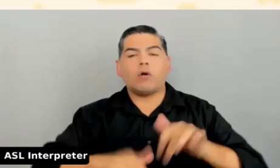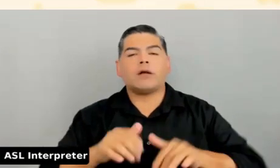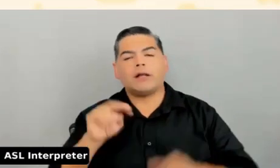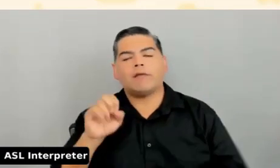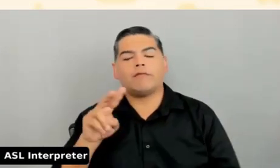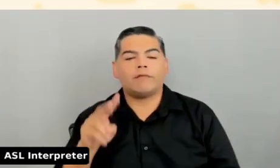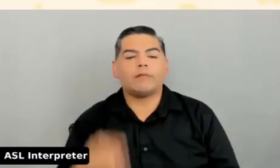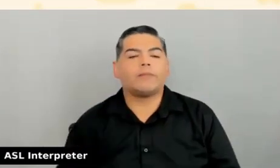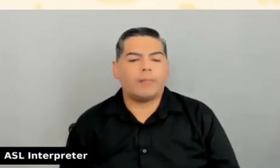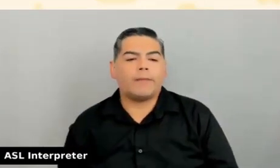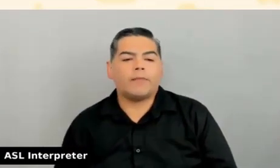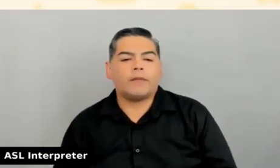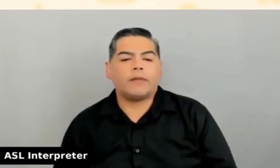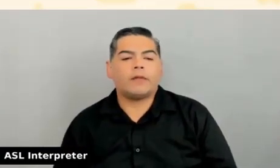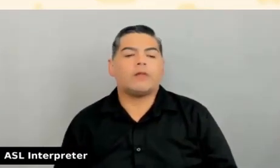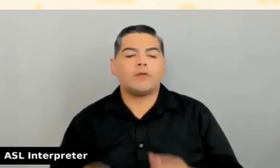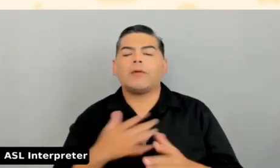Avoid smooth scroll and hyper scroll.